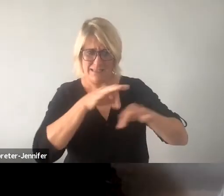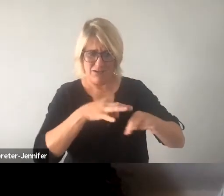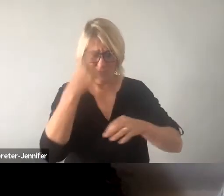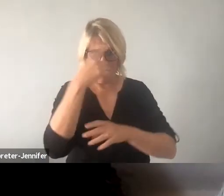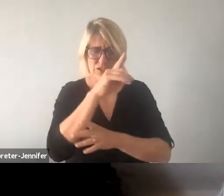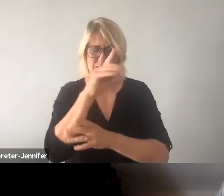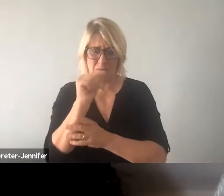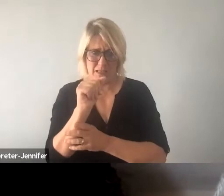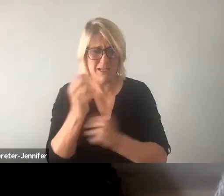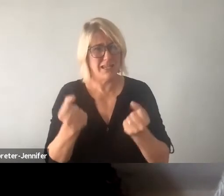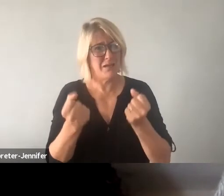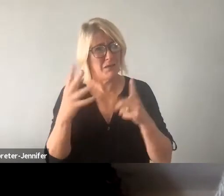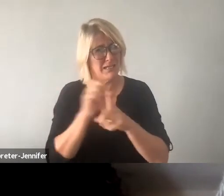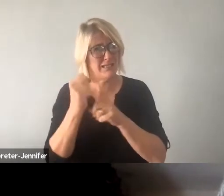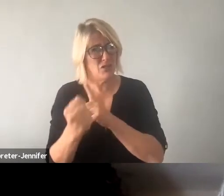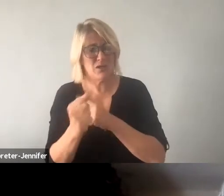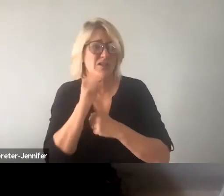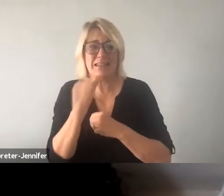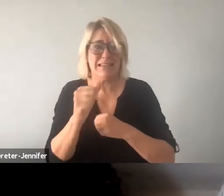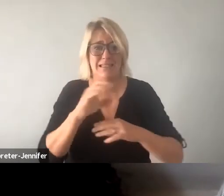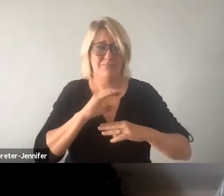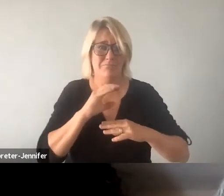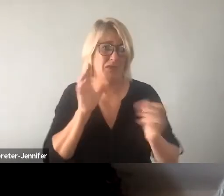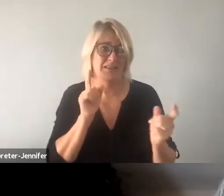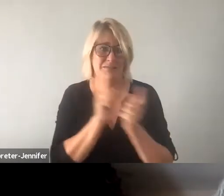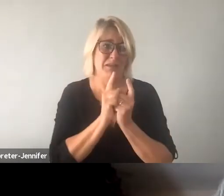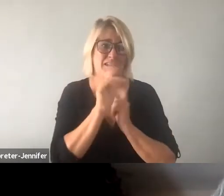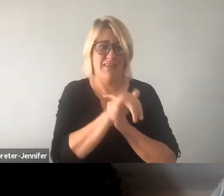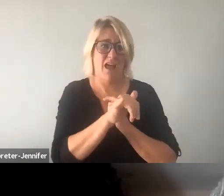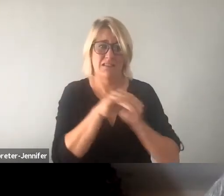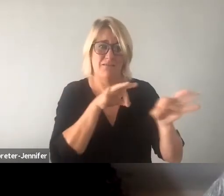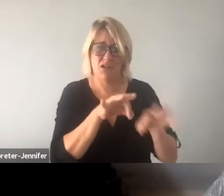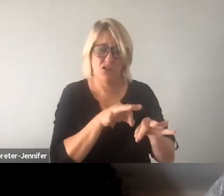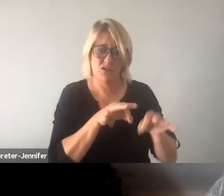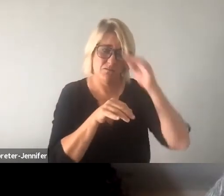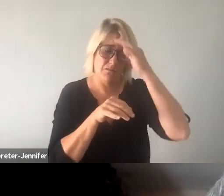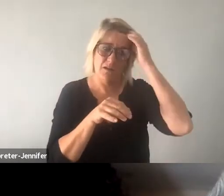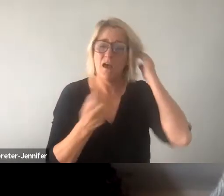COVID and the question was does COVID-19 meet the definition of